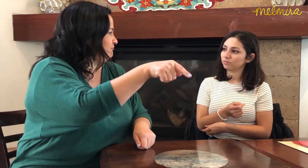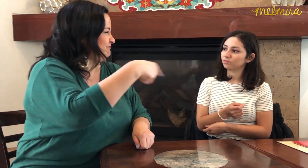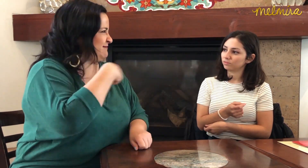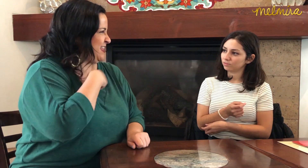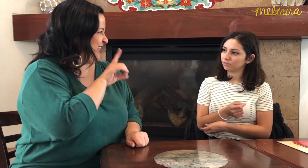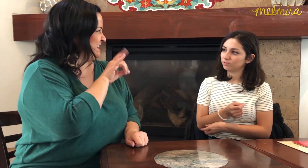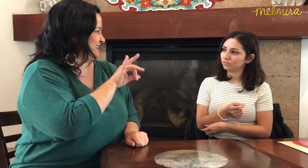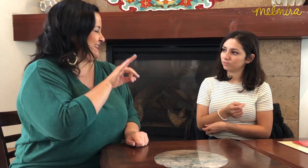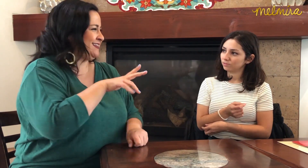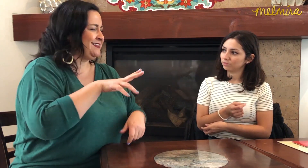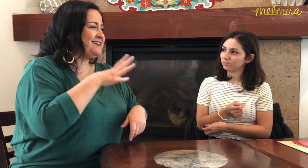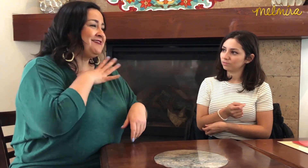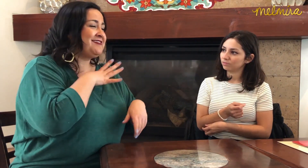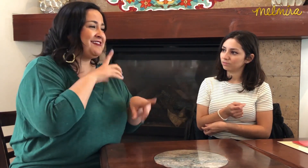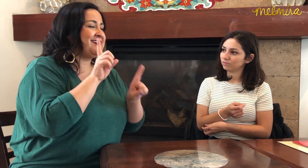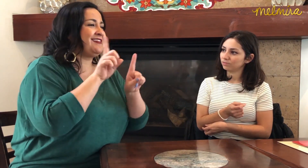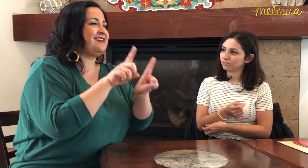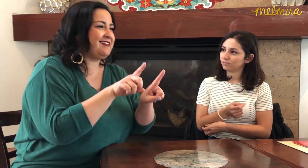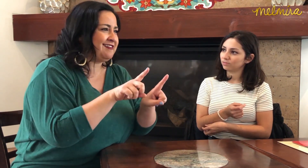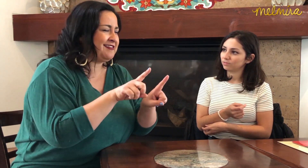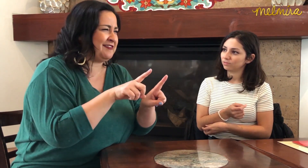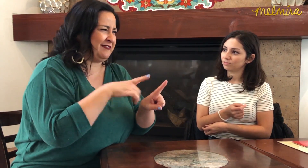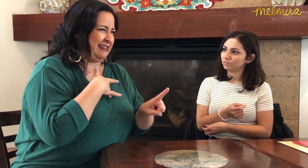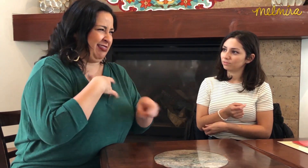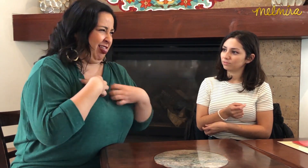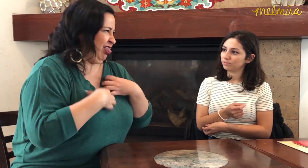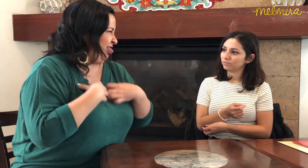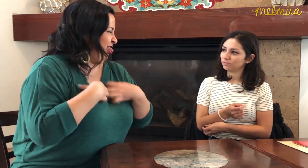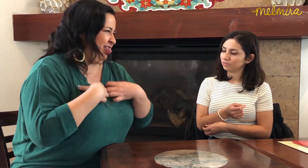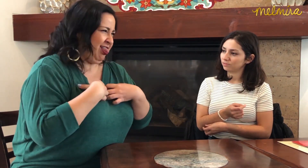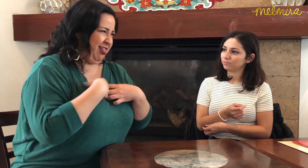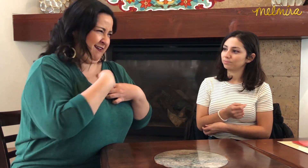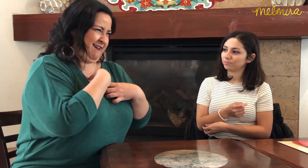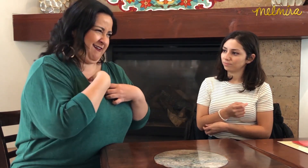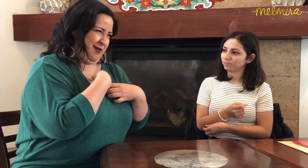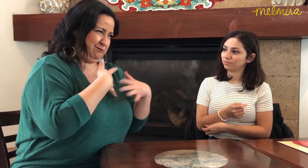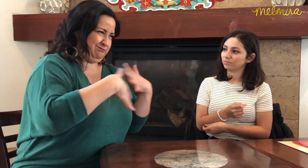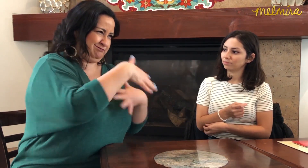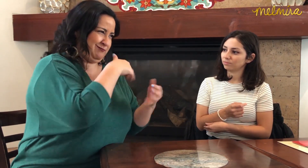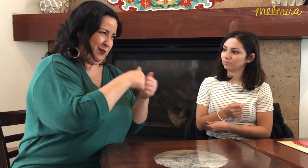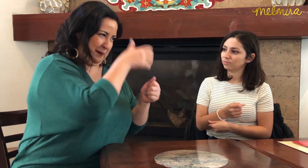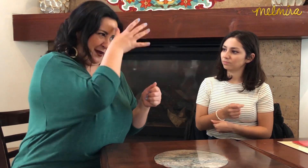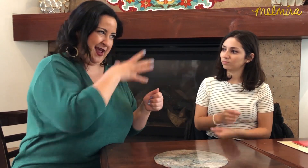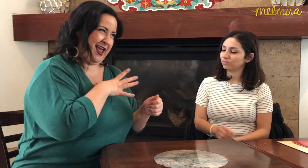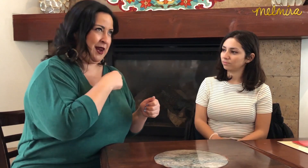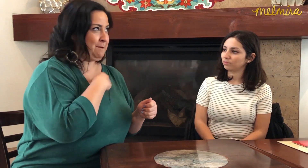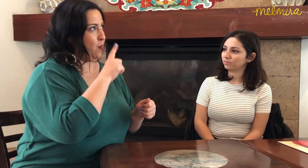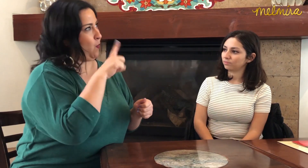and socialize. It didn't feel right that because I was from U.S.,